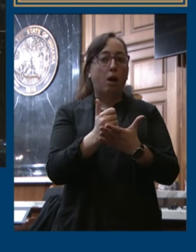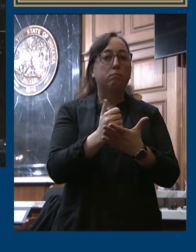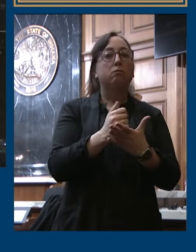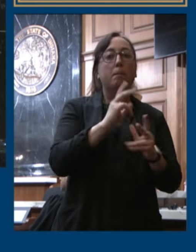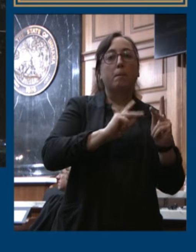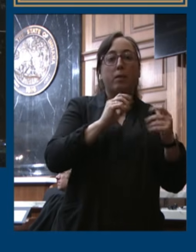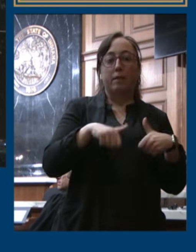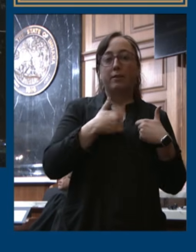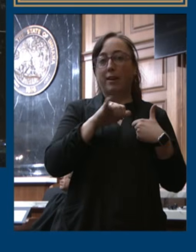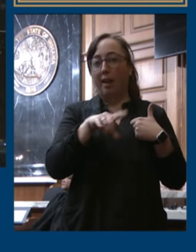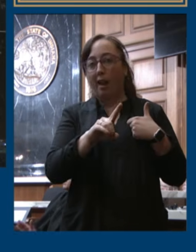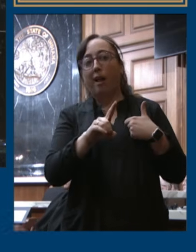COULD YOU ALL STAND AND ACCEPT OUR THANK-YOU?